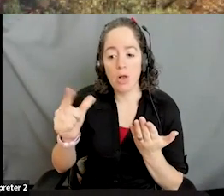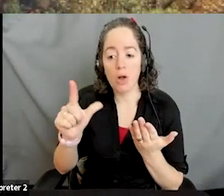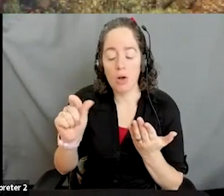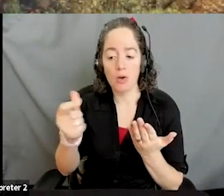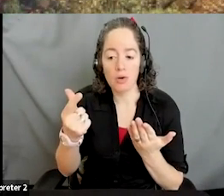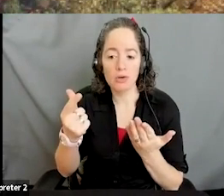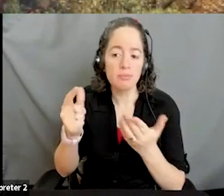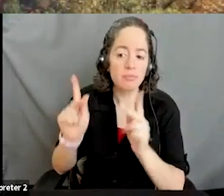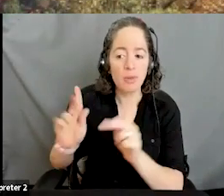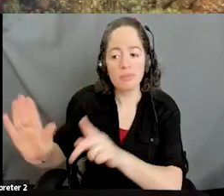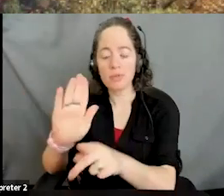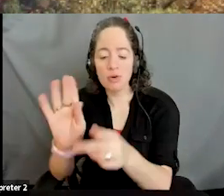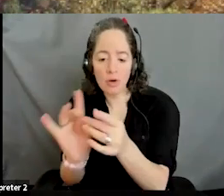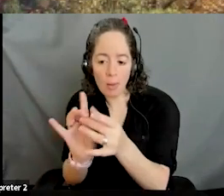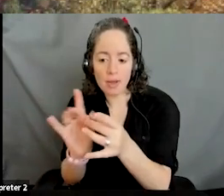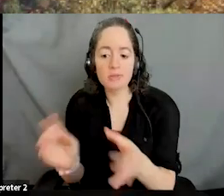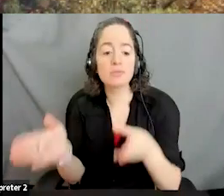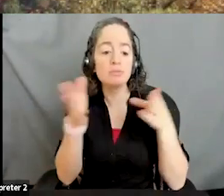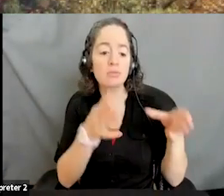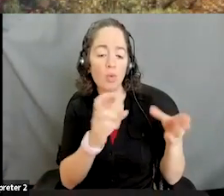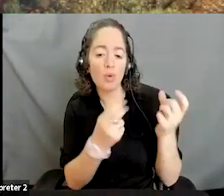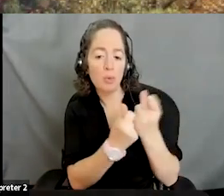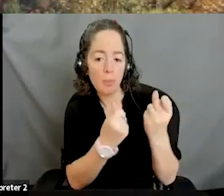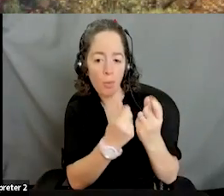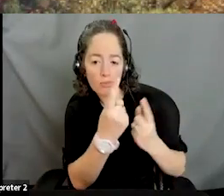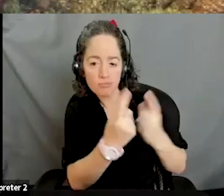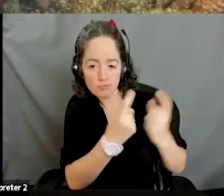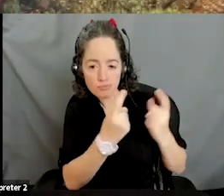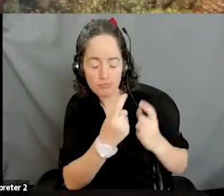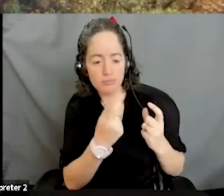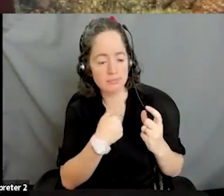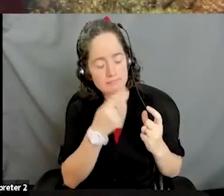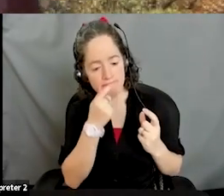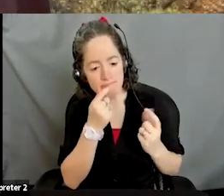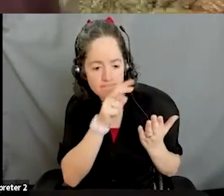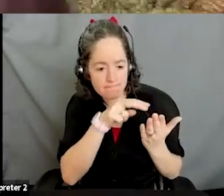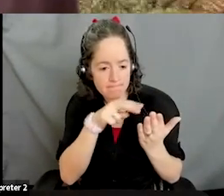We did get lots of questions about accessibility. Are you WCAG 2 compliant?